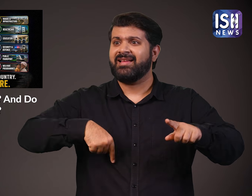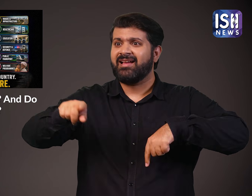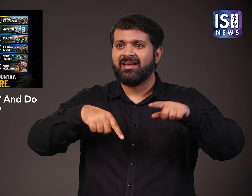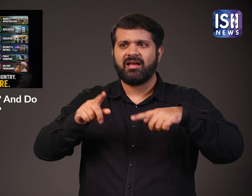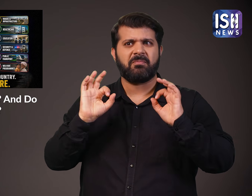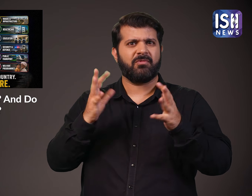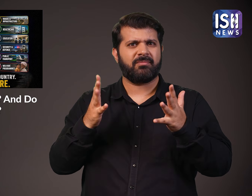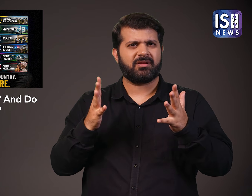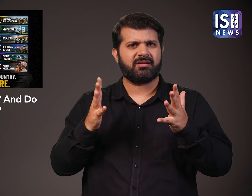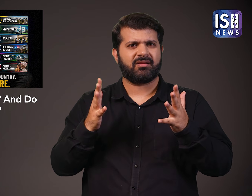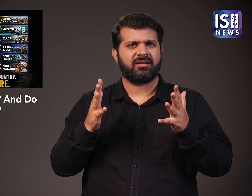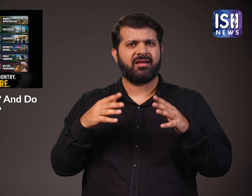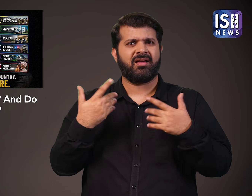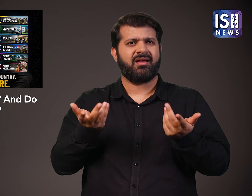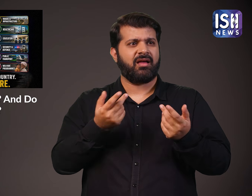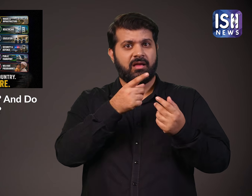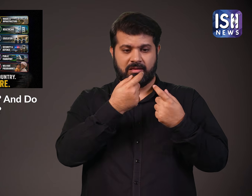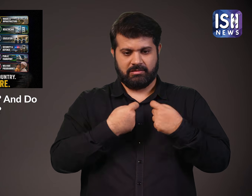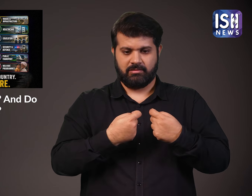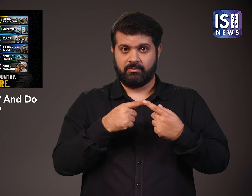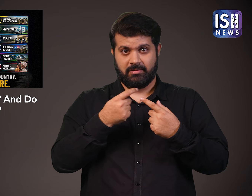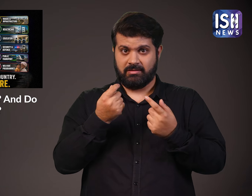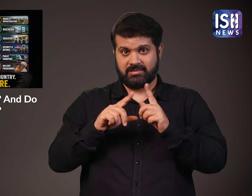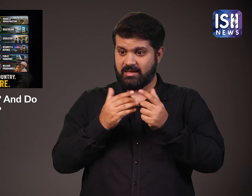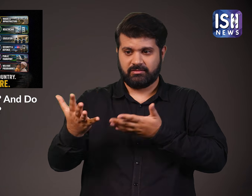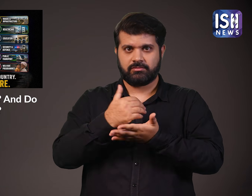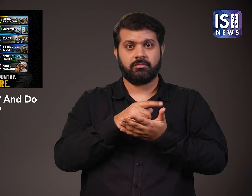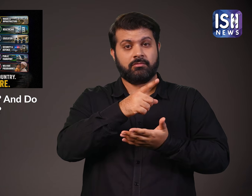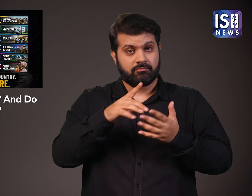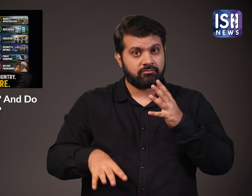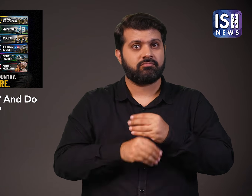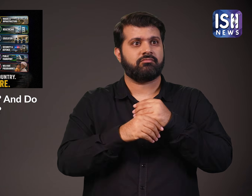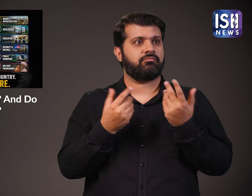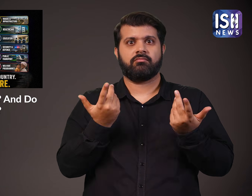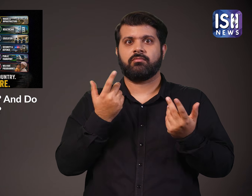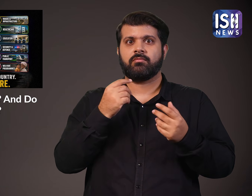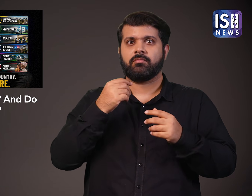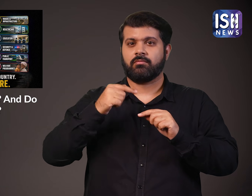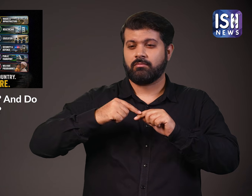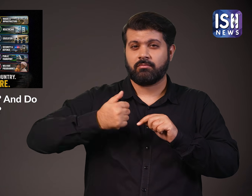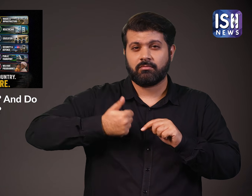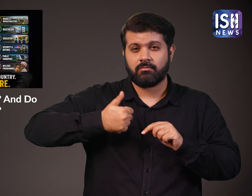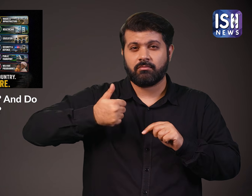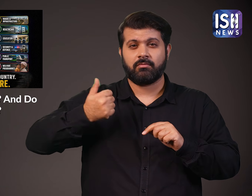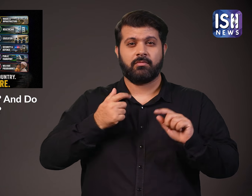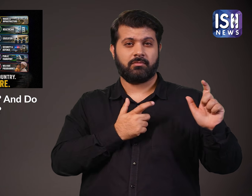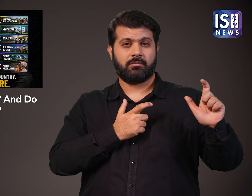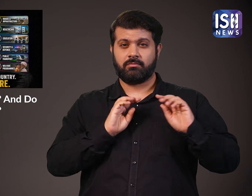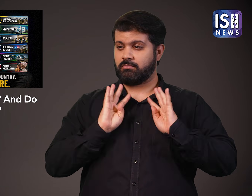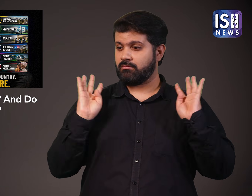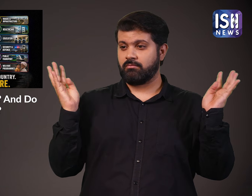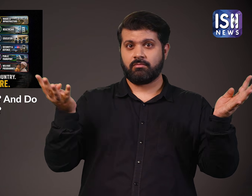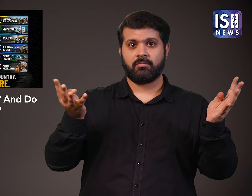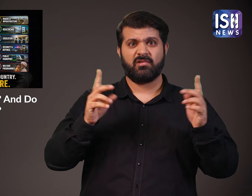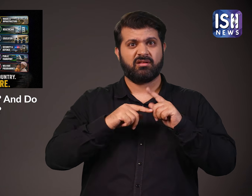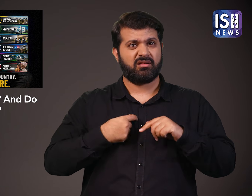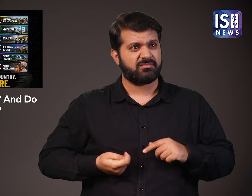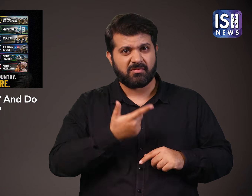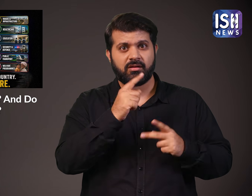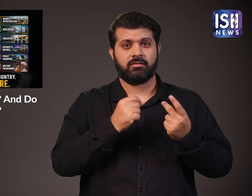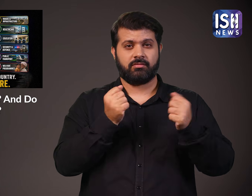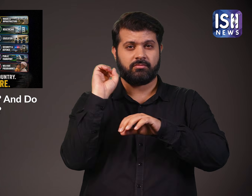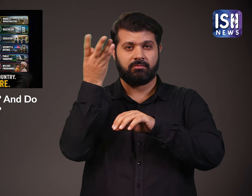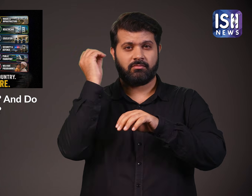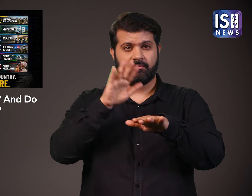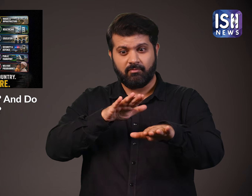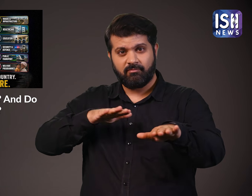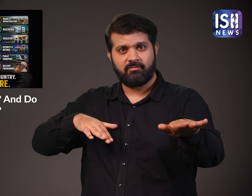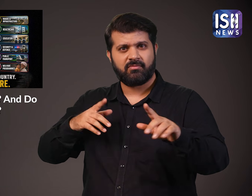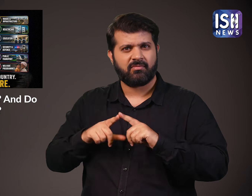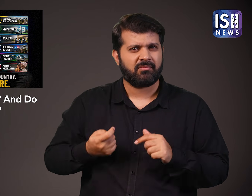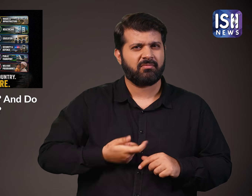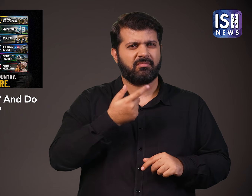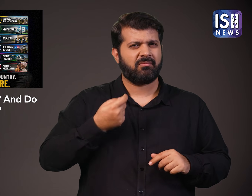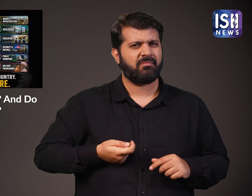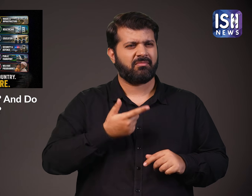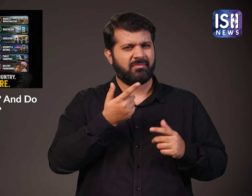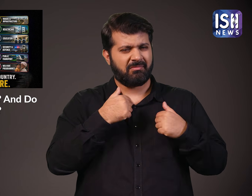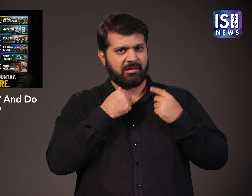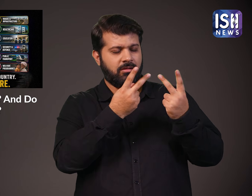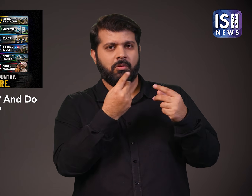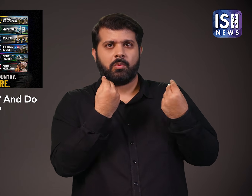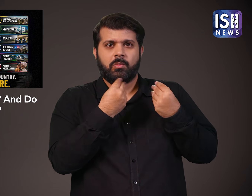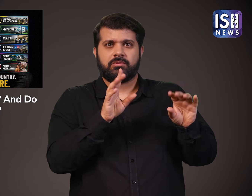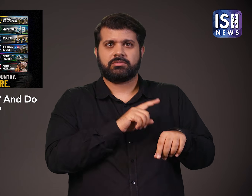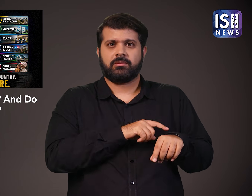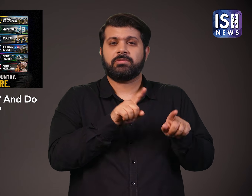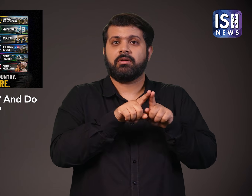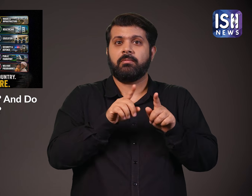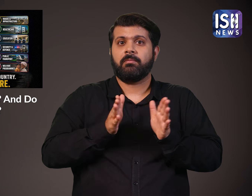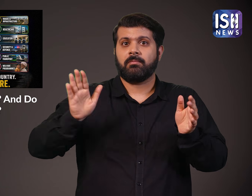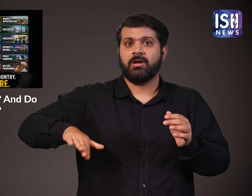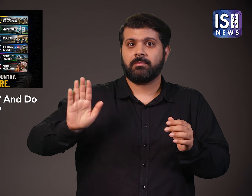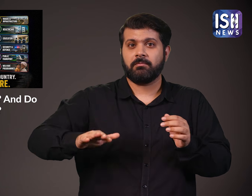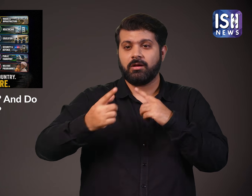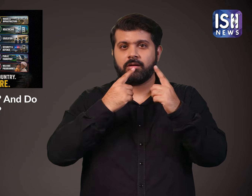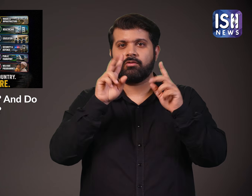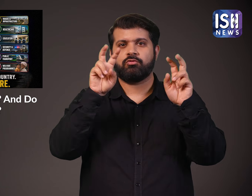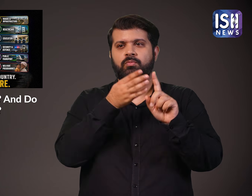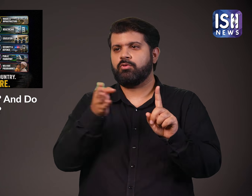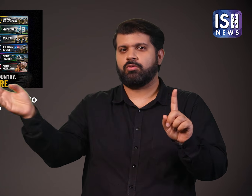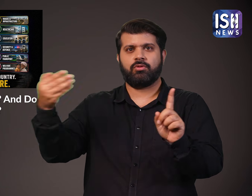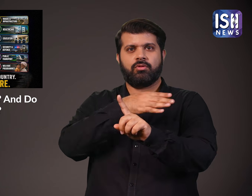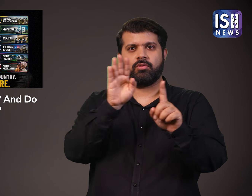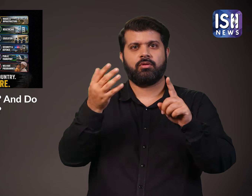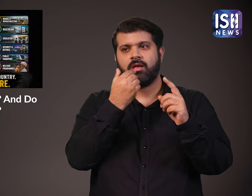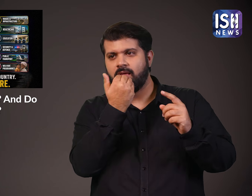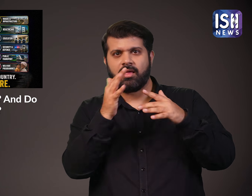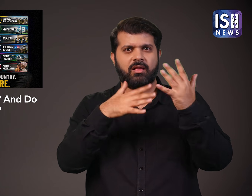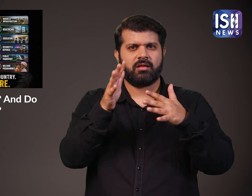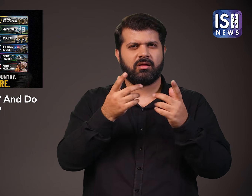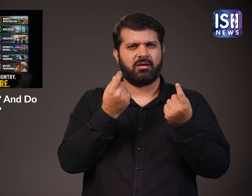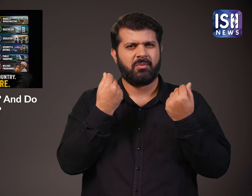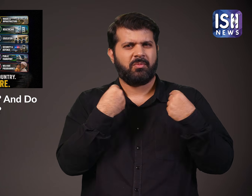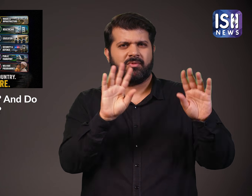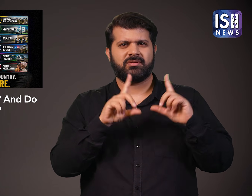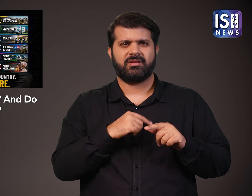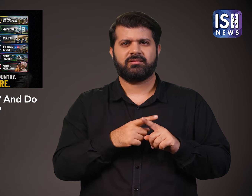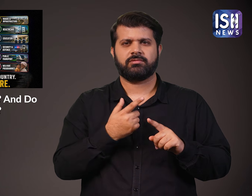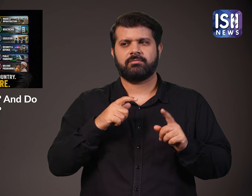While roads are poorly maintained, tax money is spent on security of MPs and MLAs, and parliamentary debates often stray from important issues.